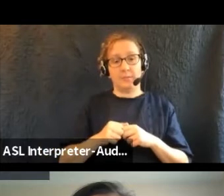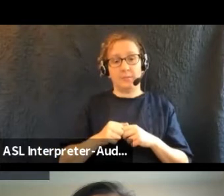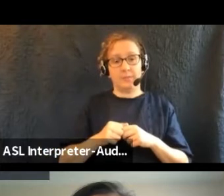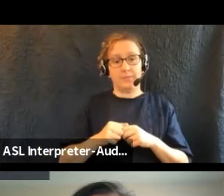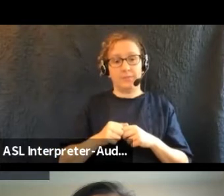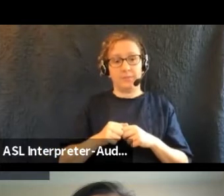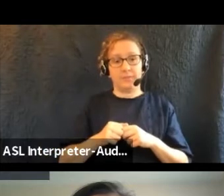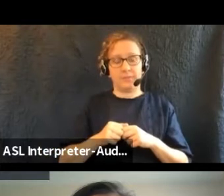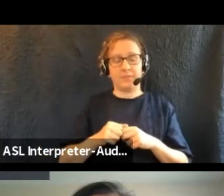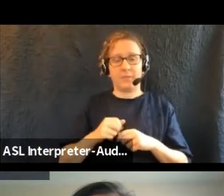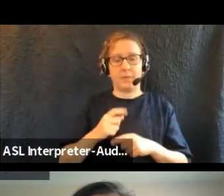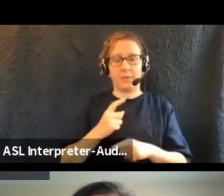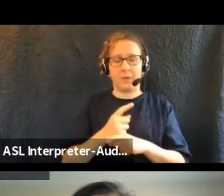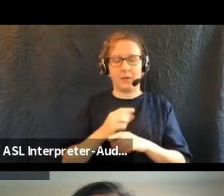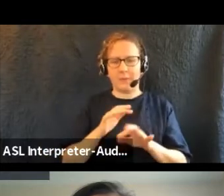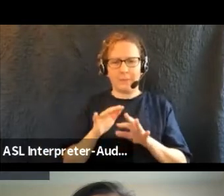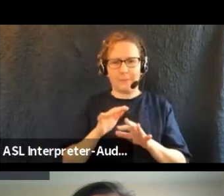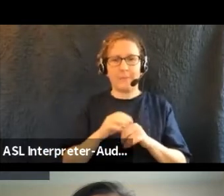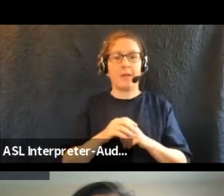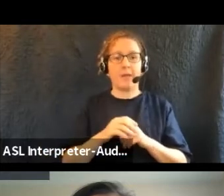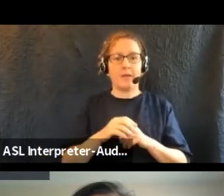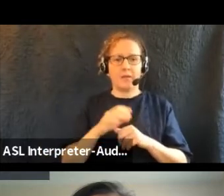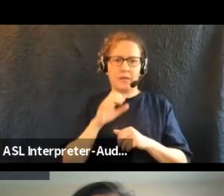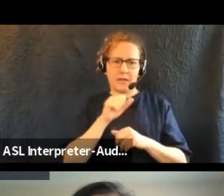I guess I can mention that here.